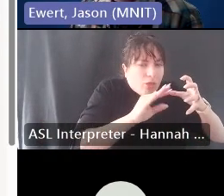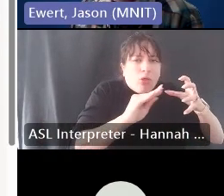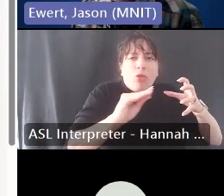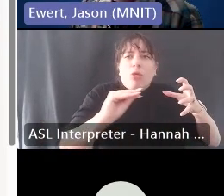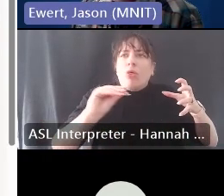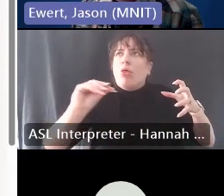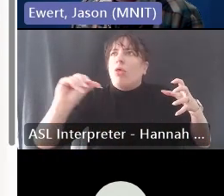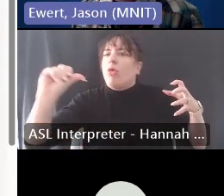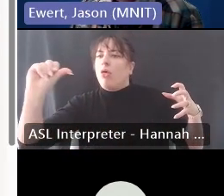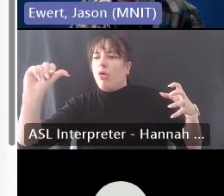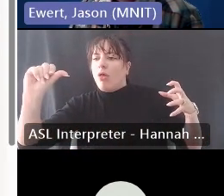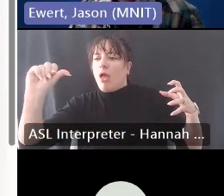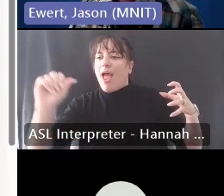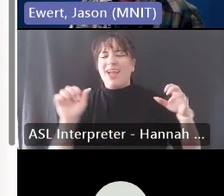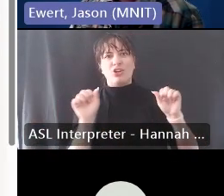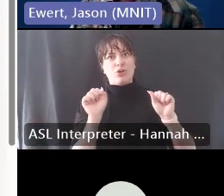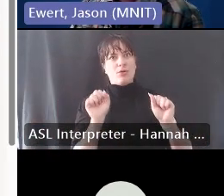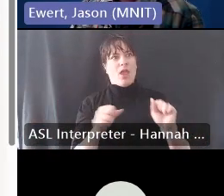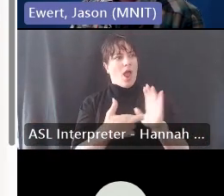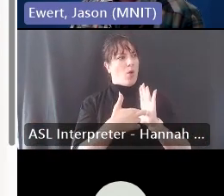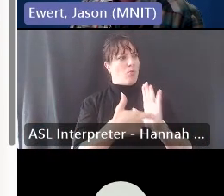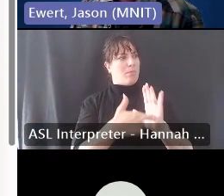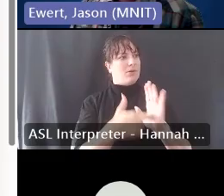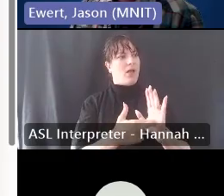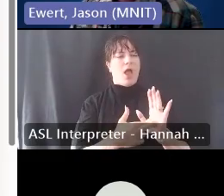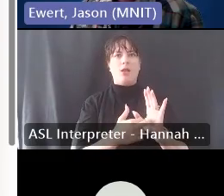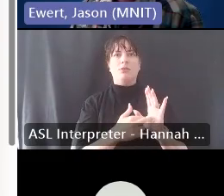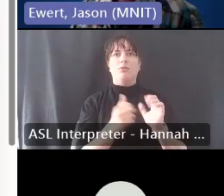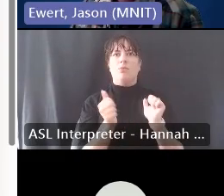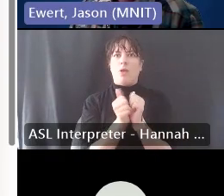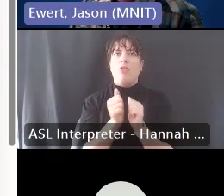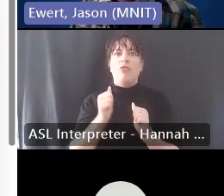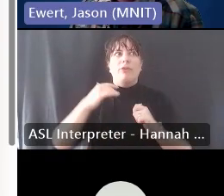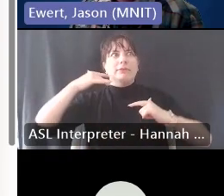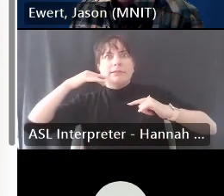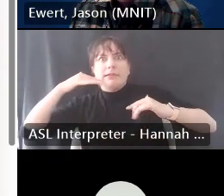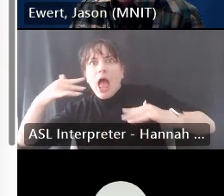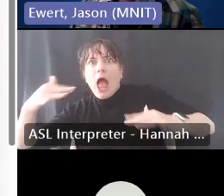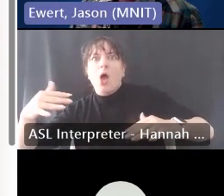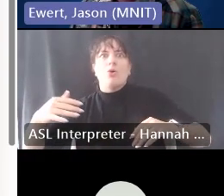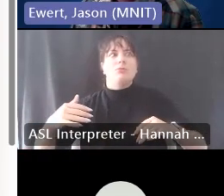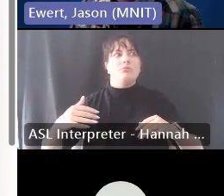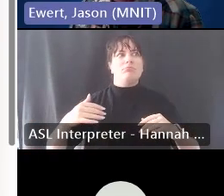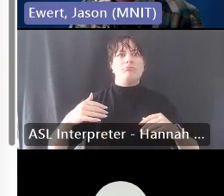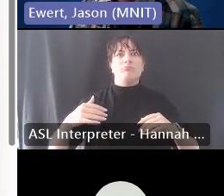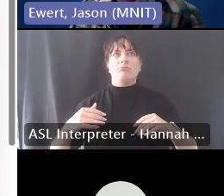or the volume from left to right, just endless